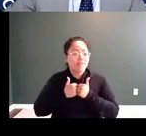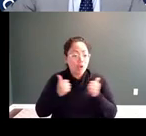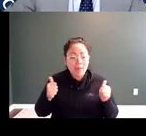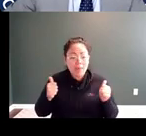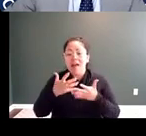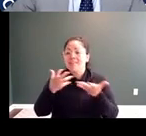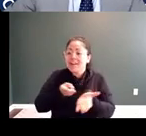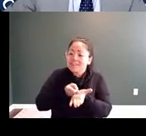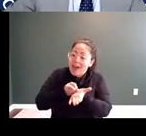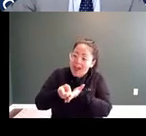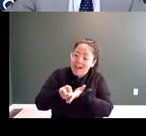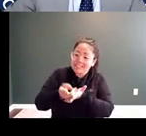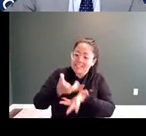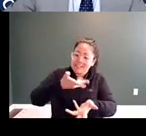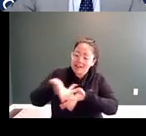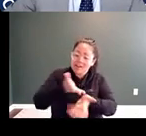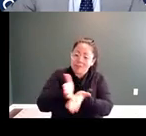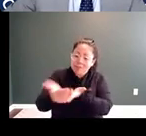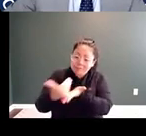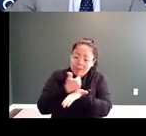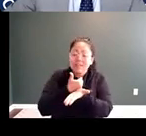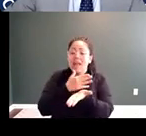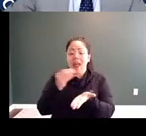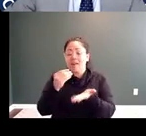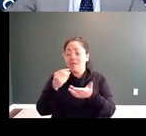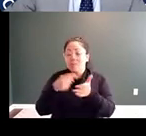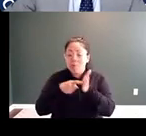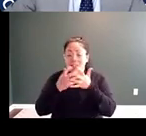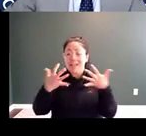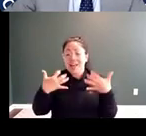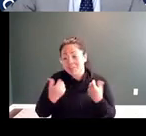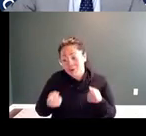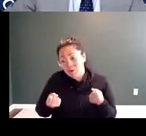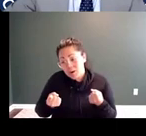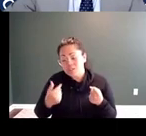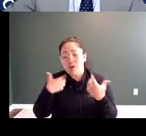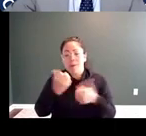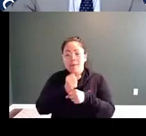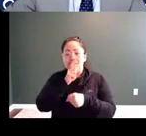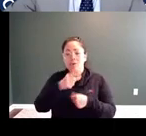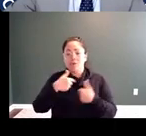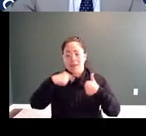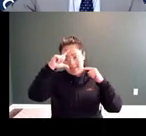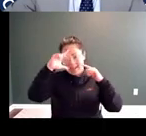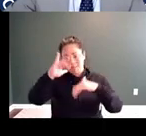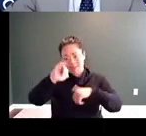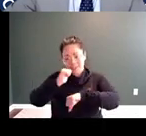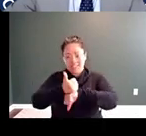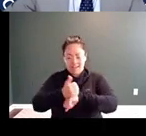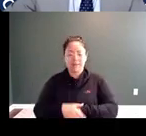that requires a lot of courage, quite candidly. So I want to make sure that we have our expectations that going into this.